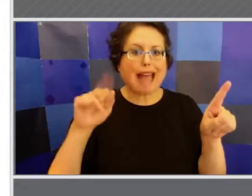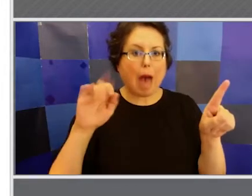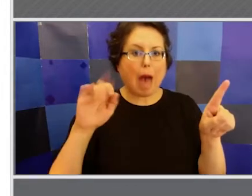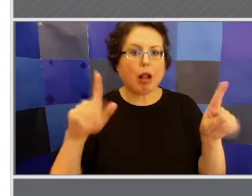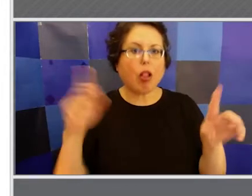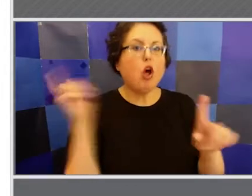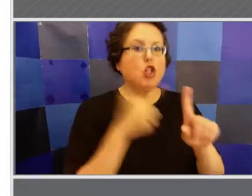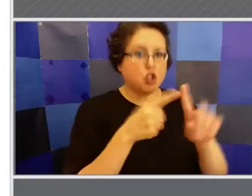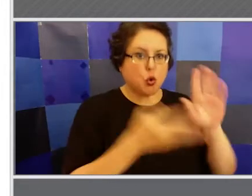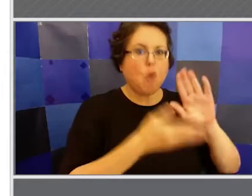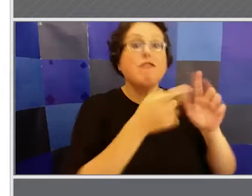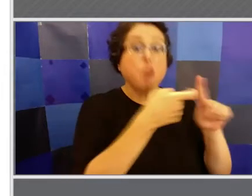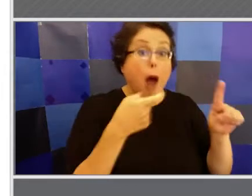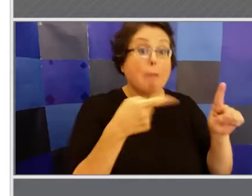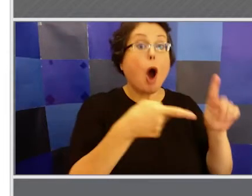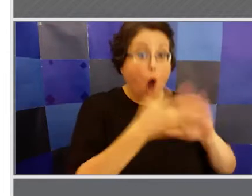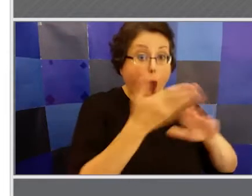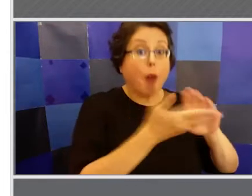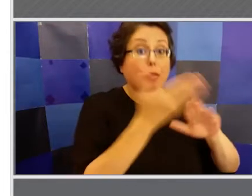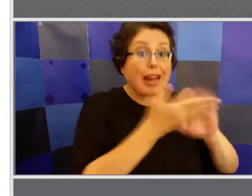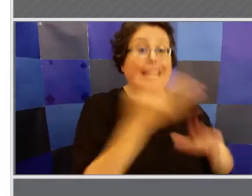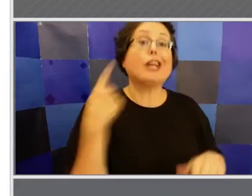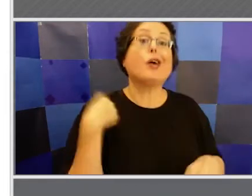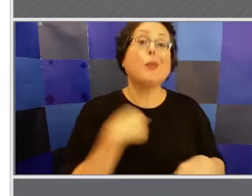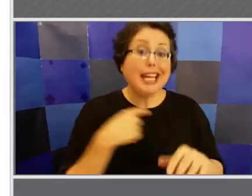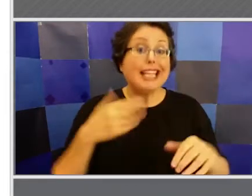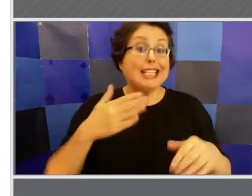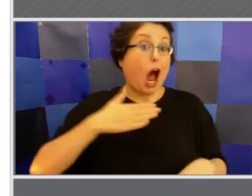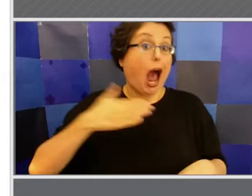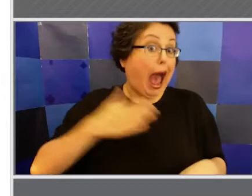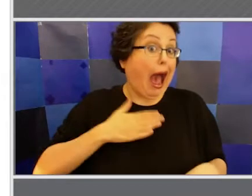It's our own money that we're making available for for capital projects.